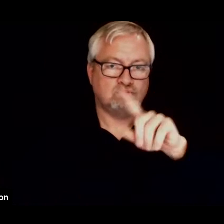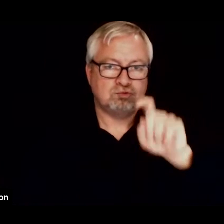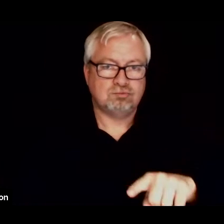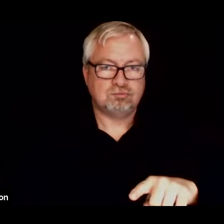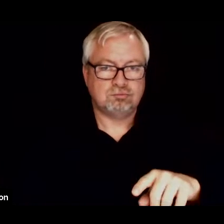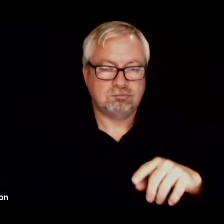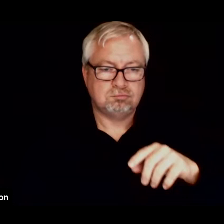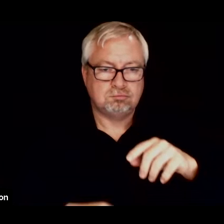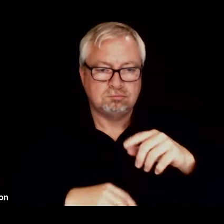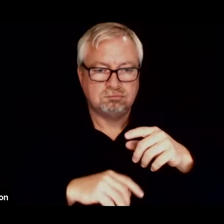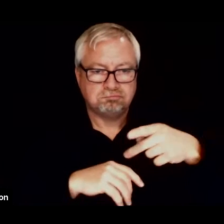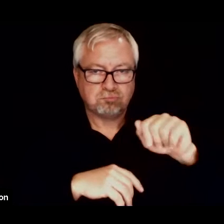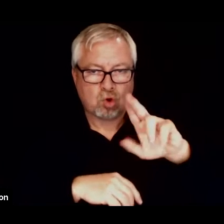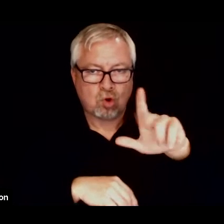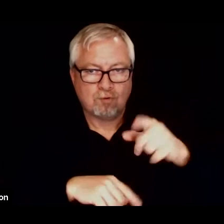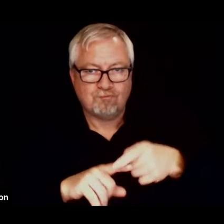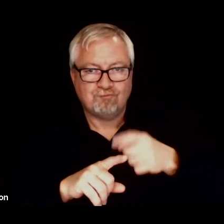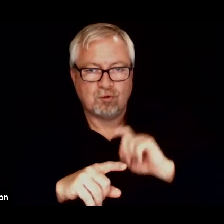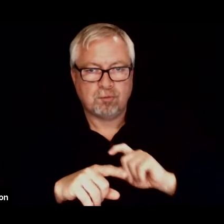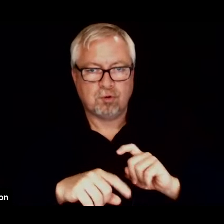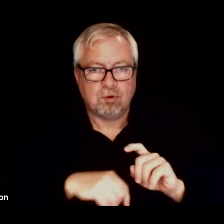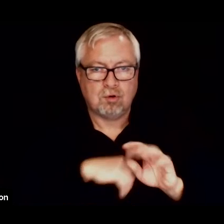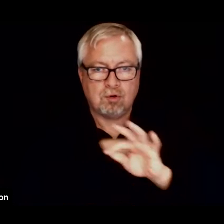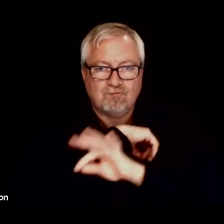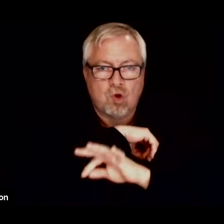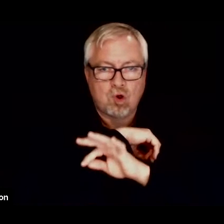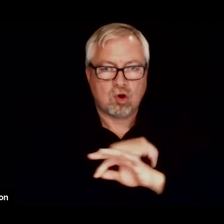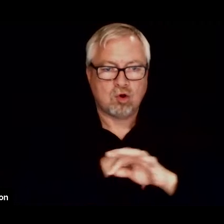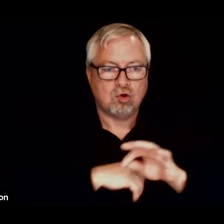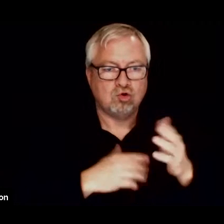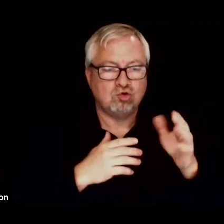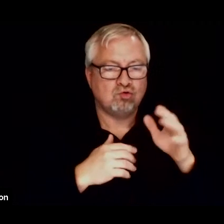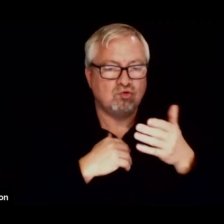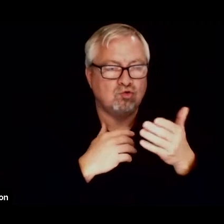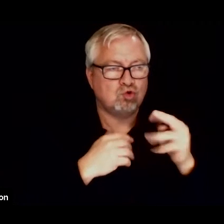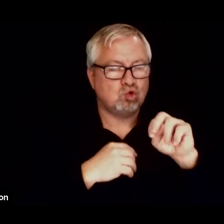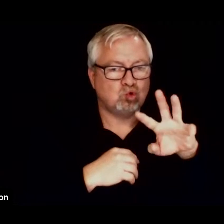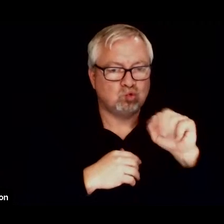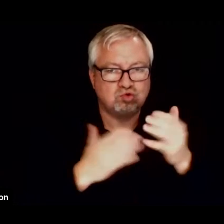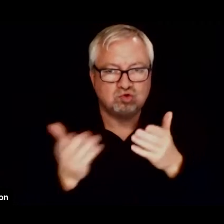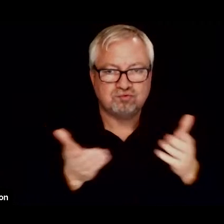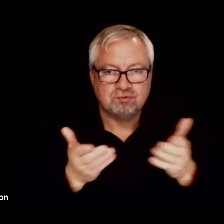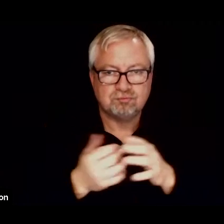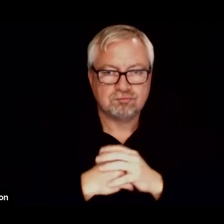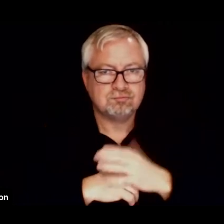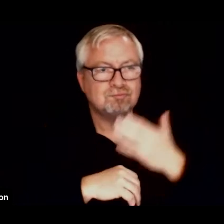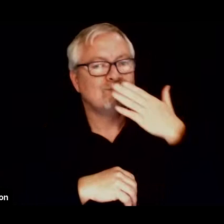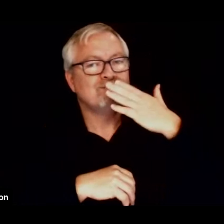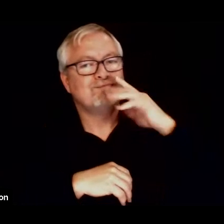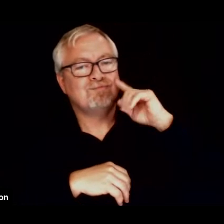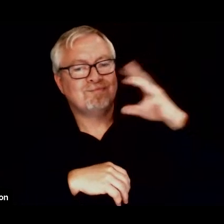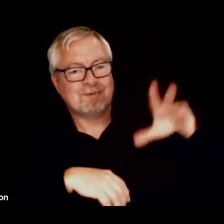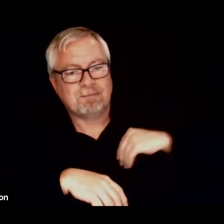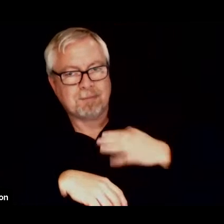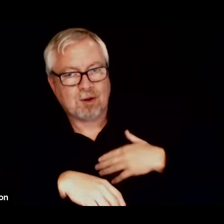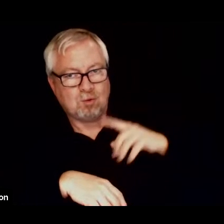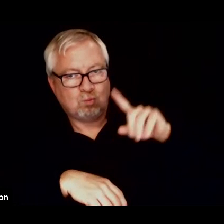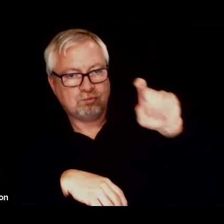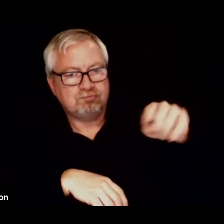line is open hi thanks for taking my question i'm wondering how big are these um groups the